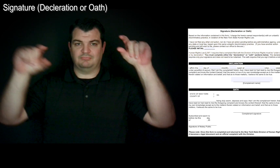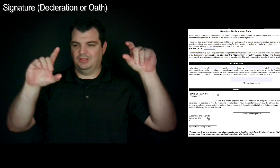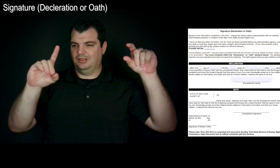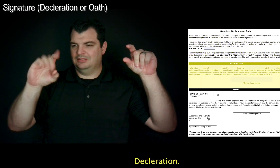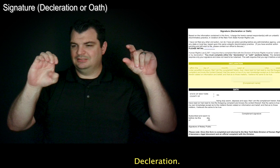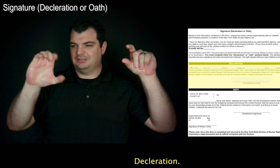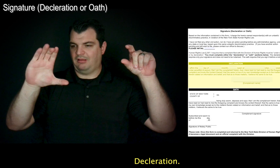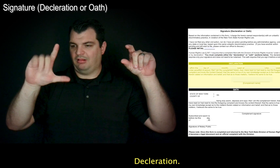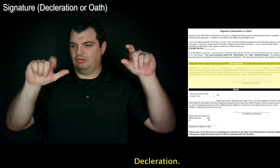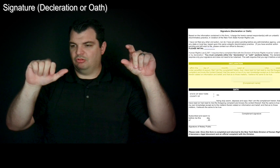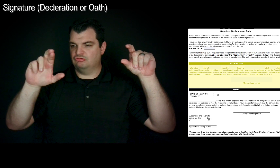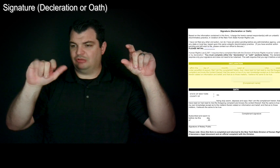Decleration.